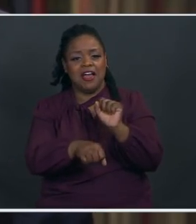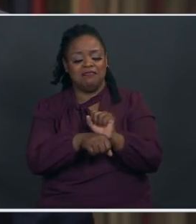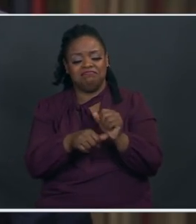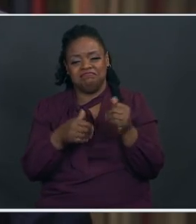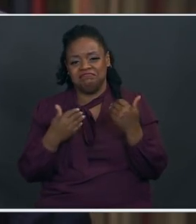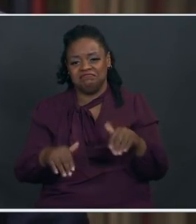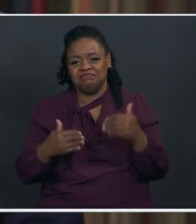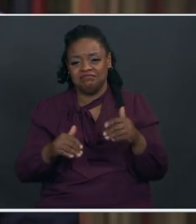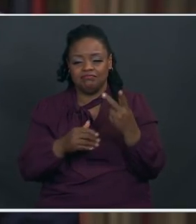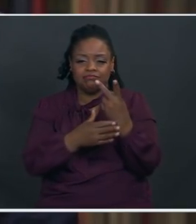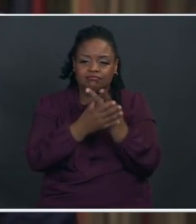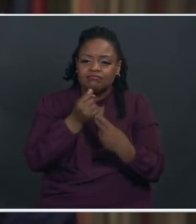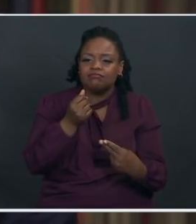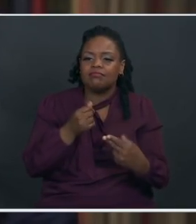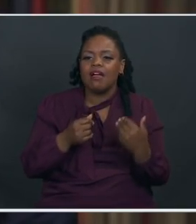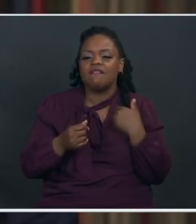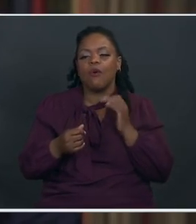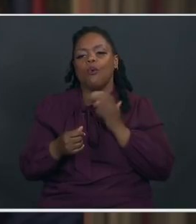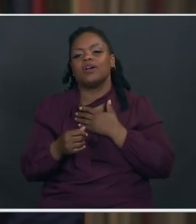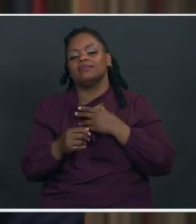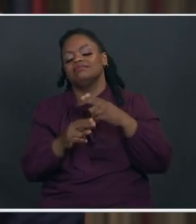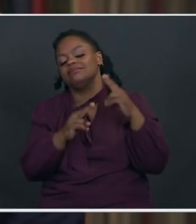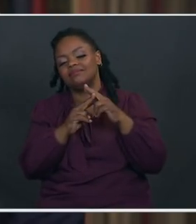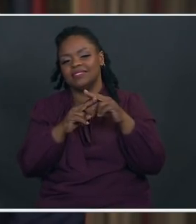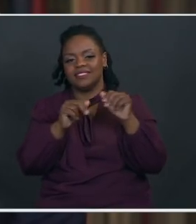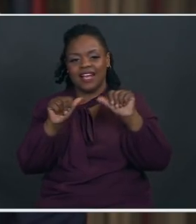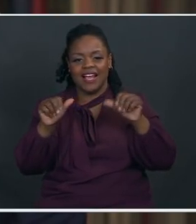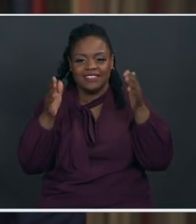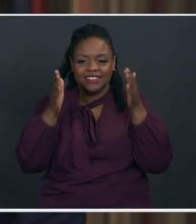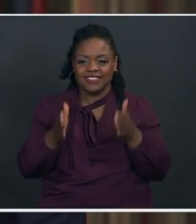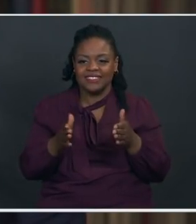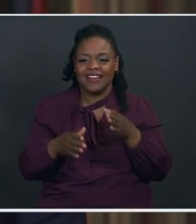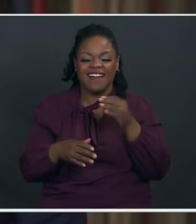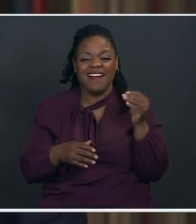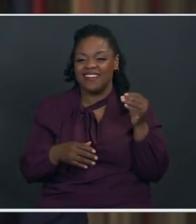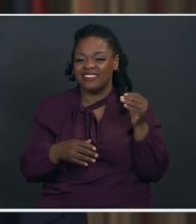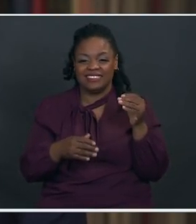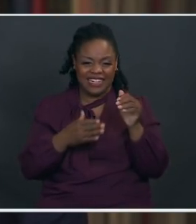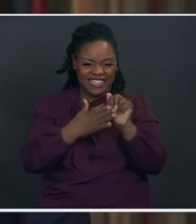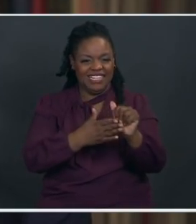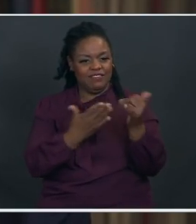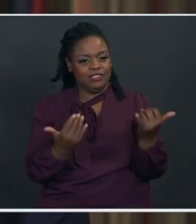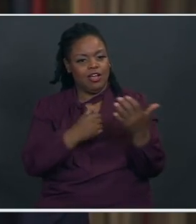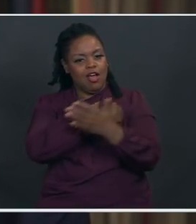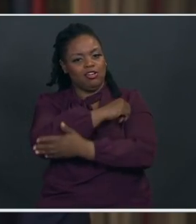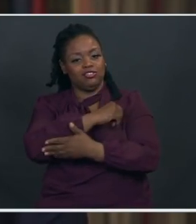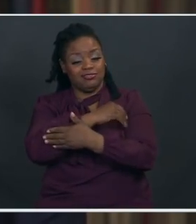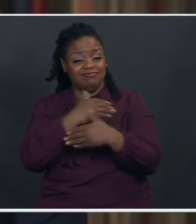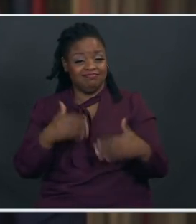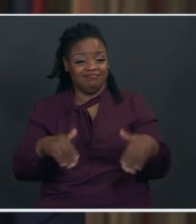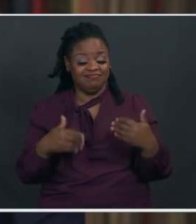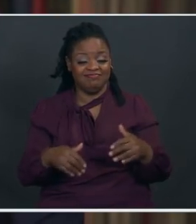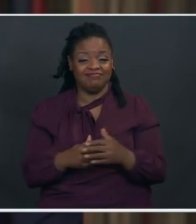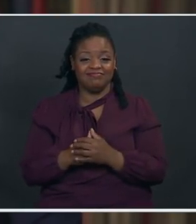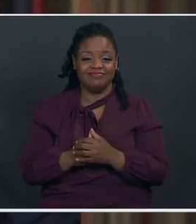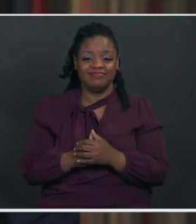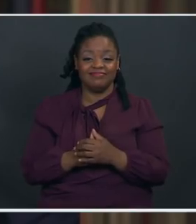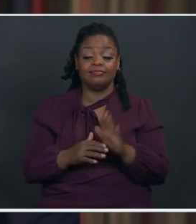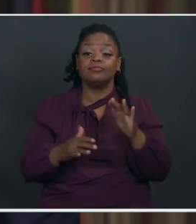and our nation's best public health officials. I want to pick up where doctors Walensky and Fauci left off public health and science.